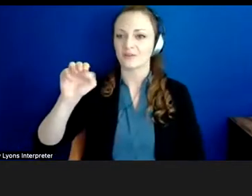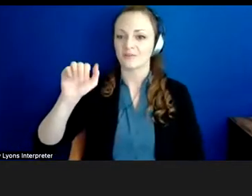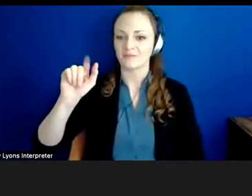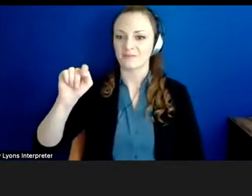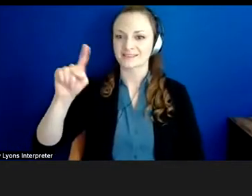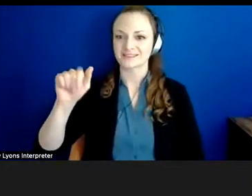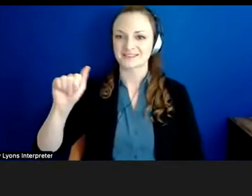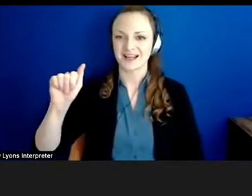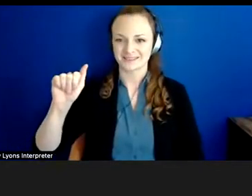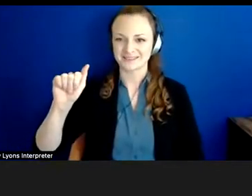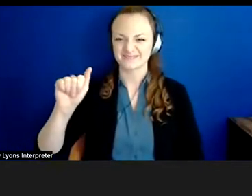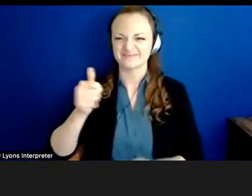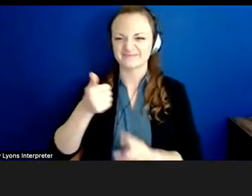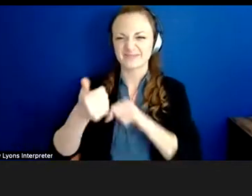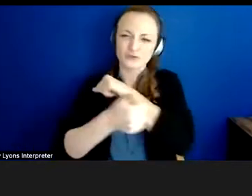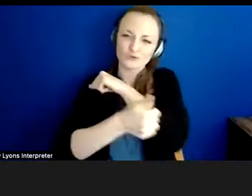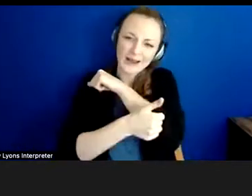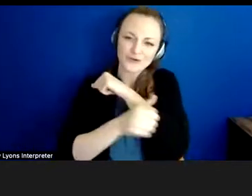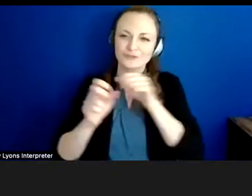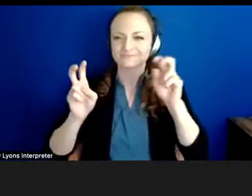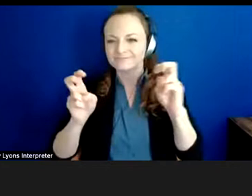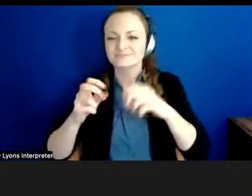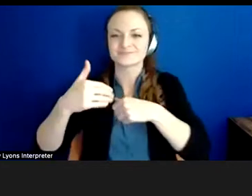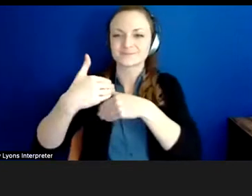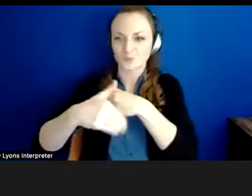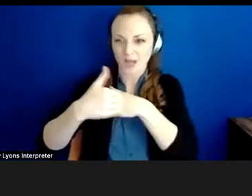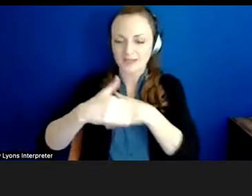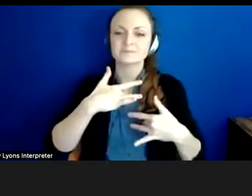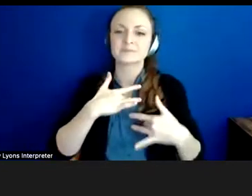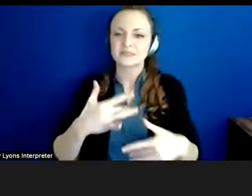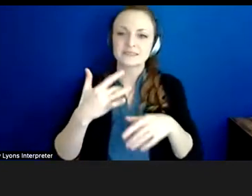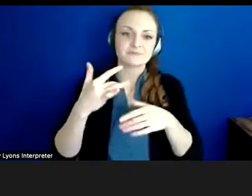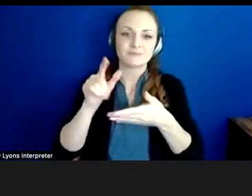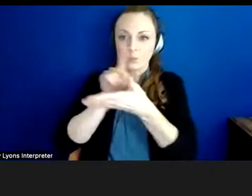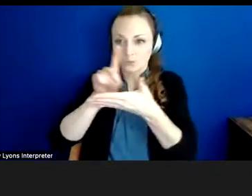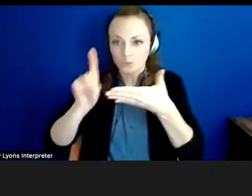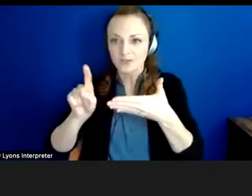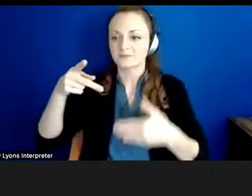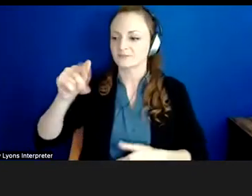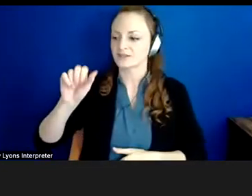monta is but but that's what we eat during Passover week, and it is.